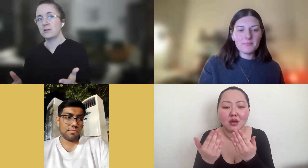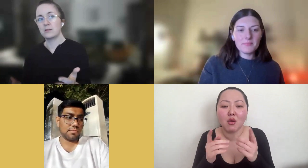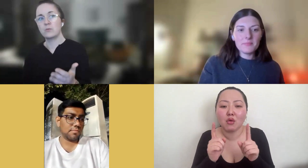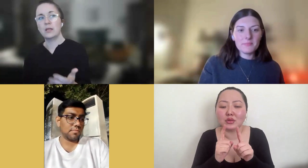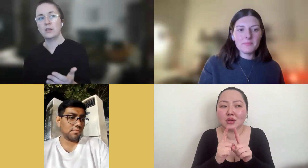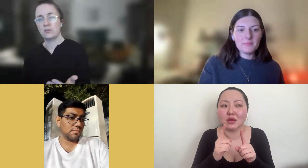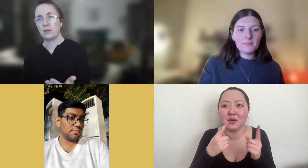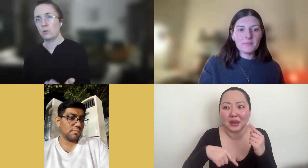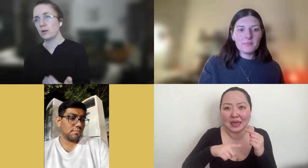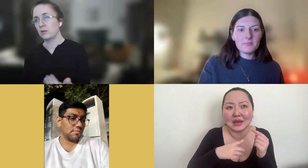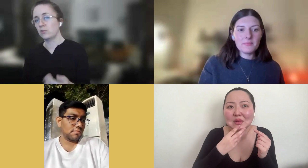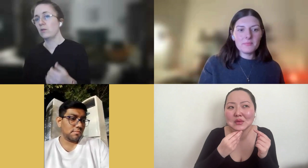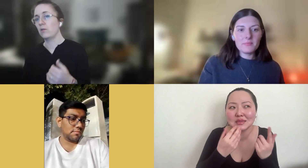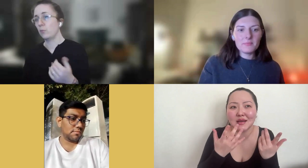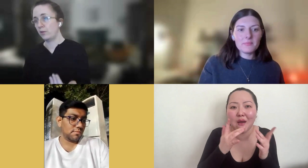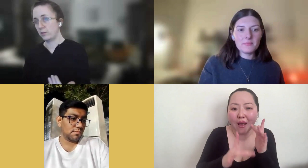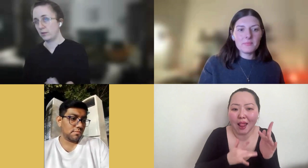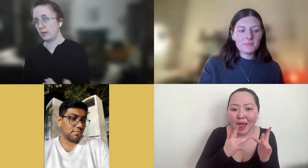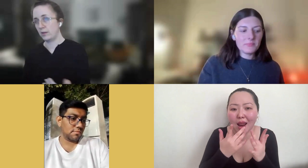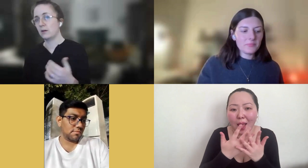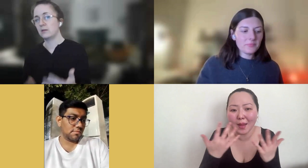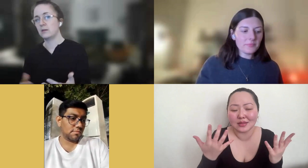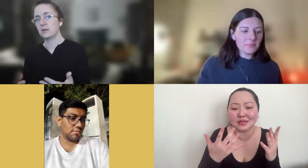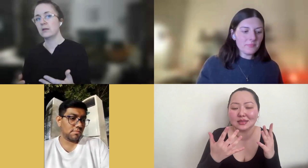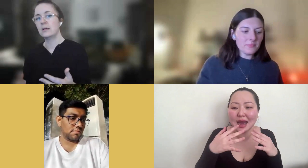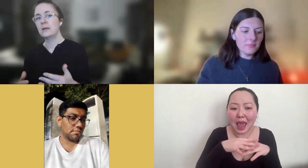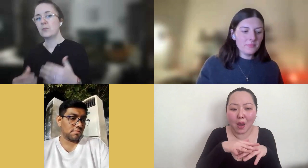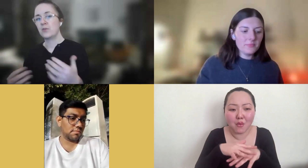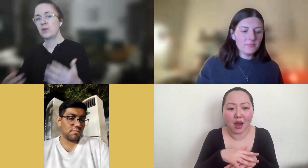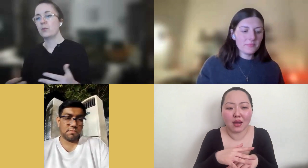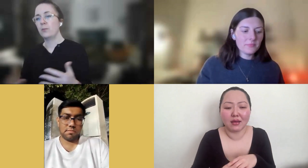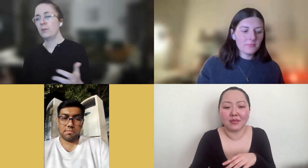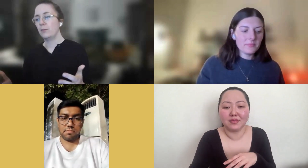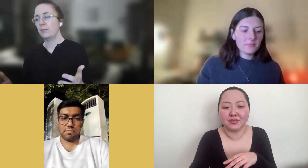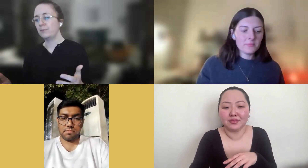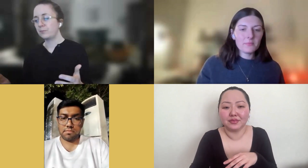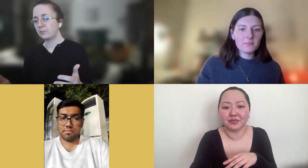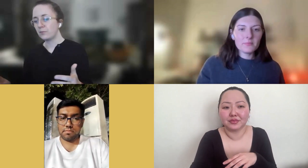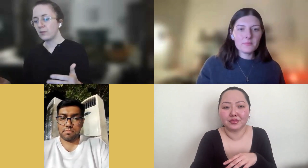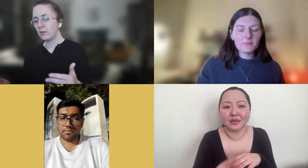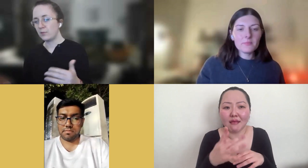is this really interesting work in the show that speaks to that and the idea that disabled people,